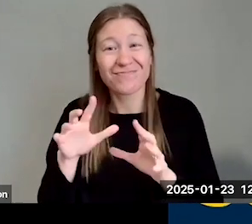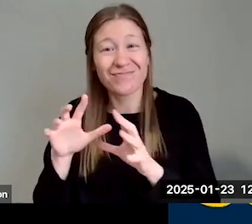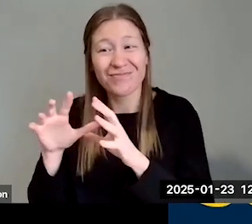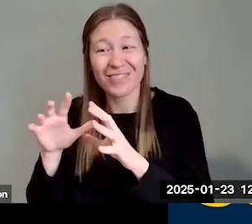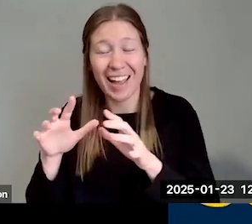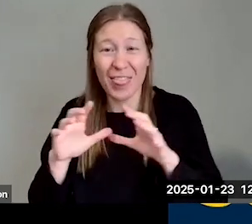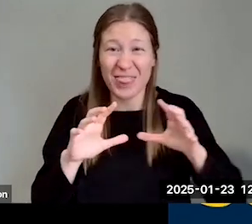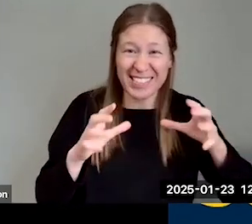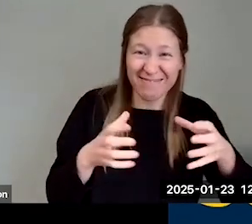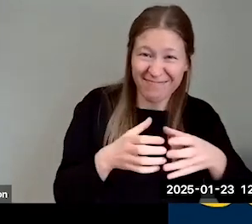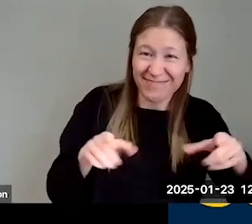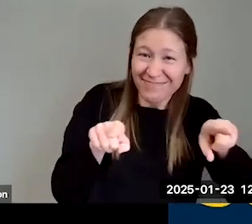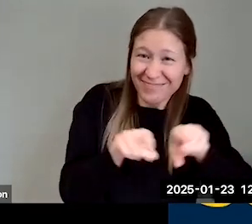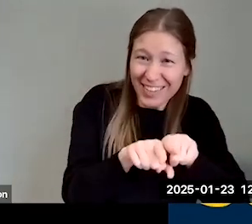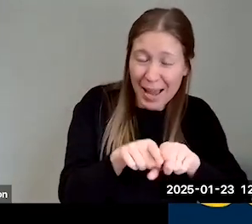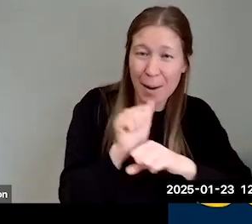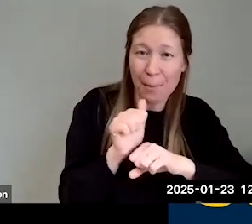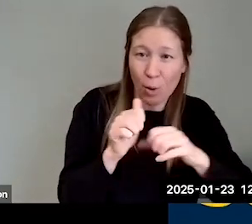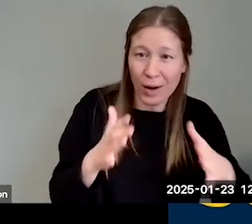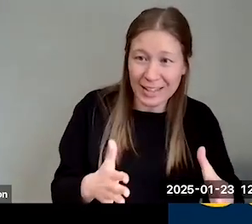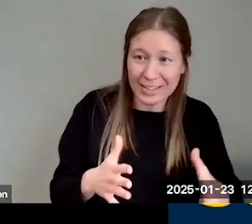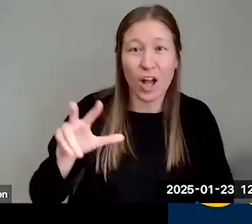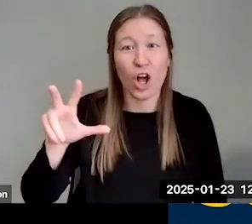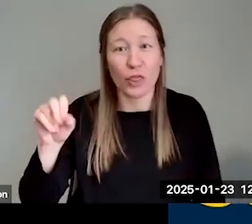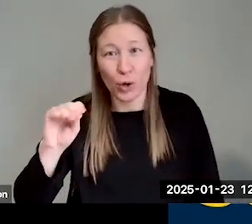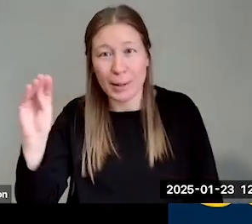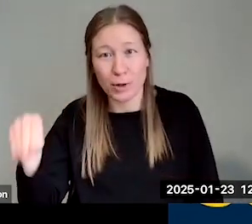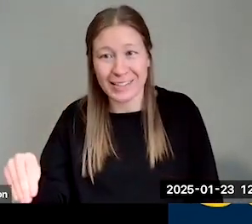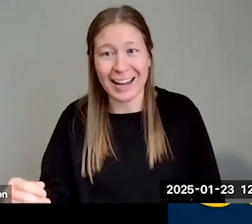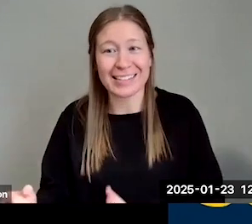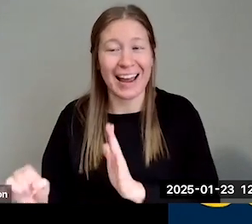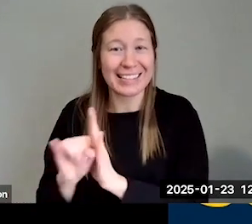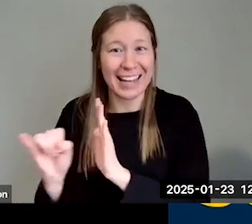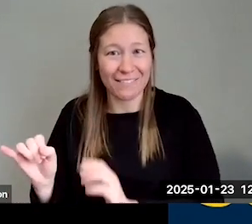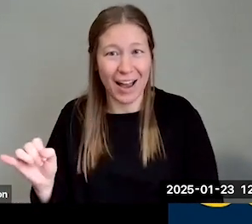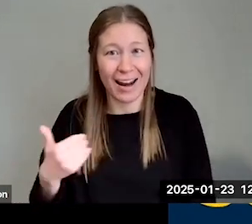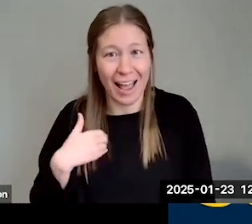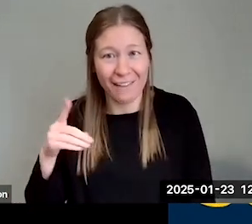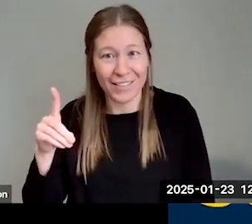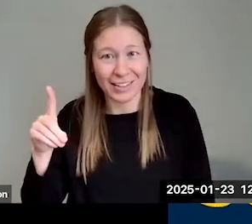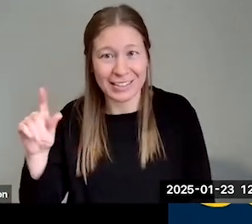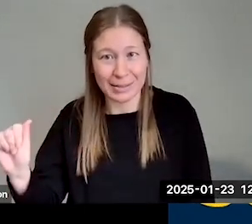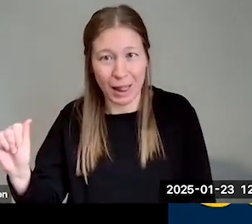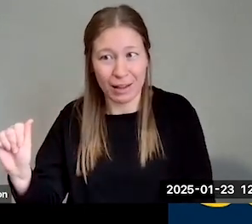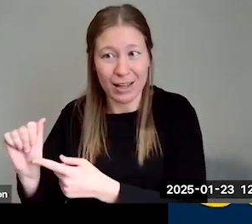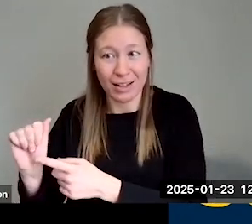identify personally as having a disability, it was only 3.2% that disclosed.